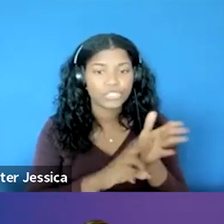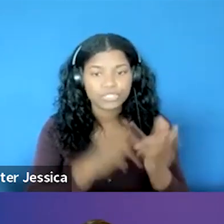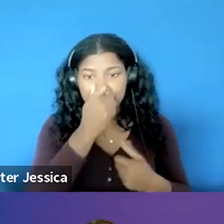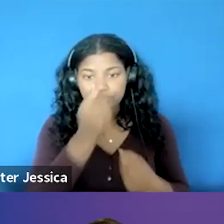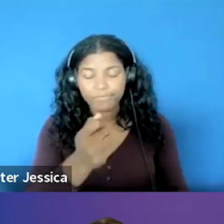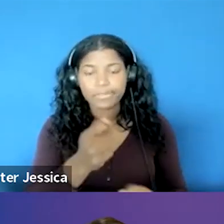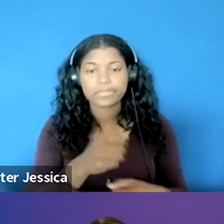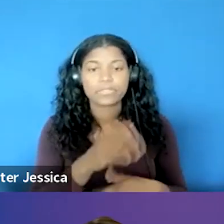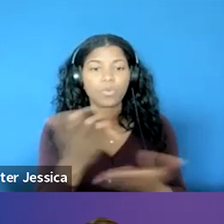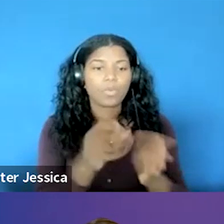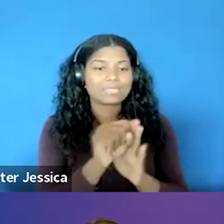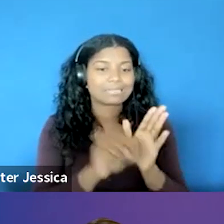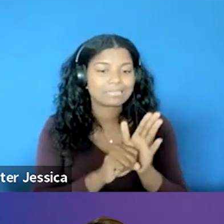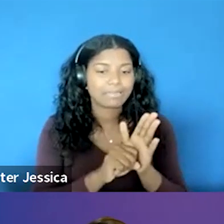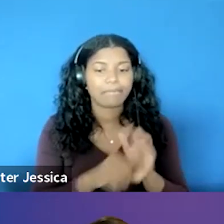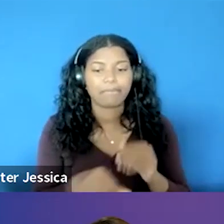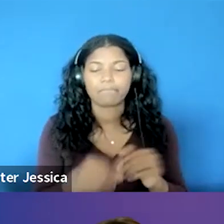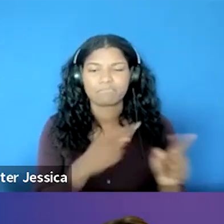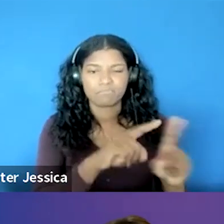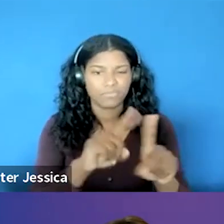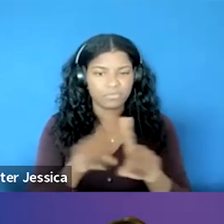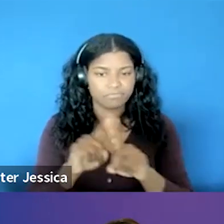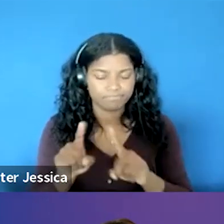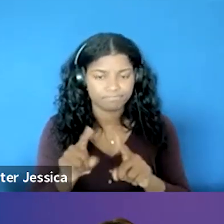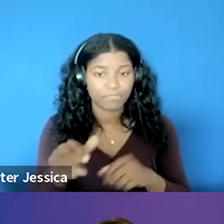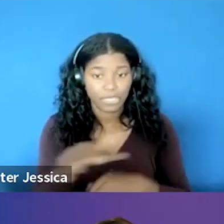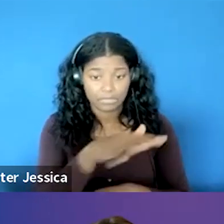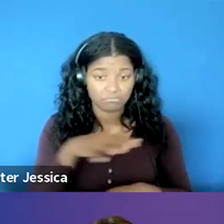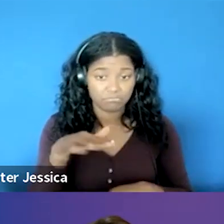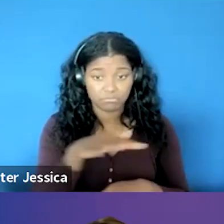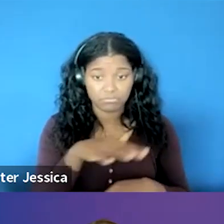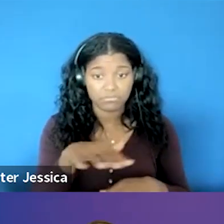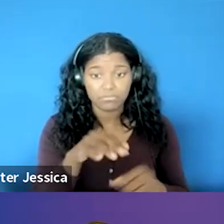what state you are in, both geographically but also rank.